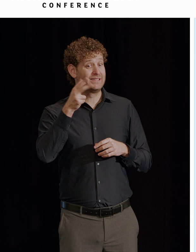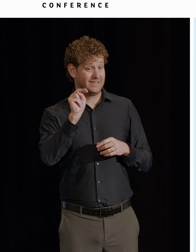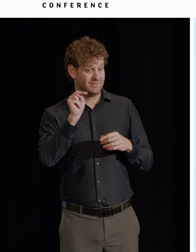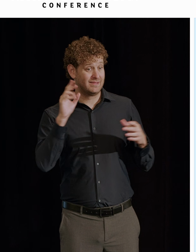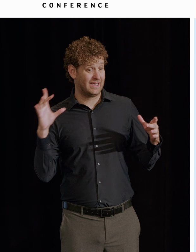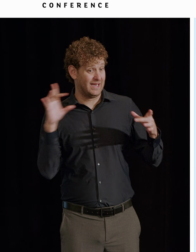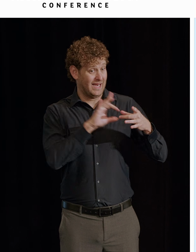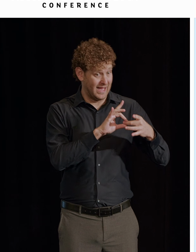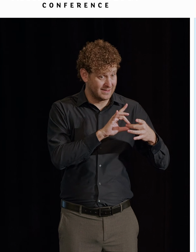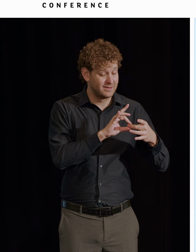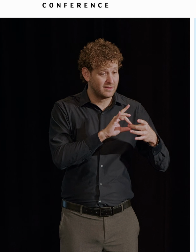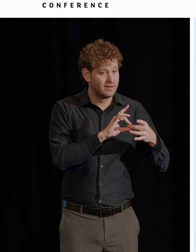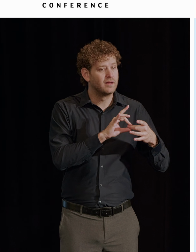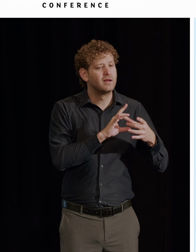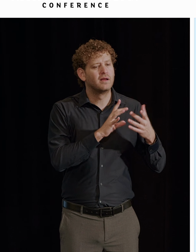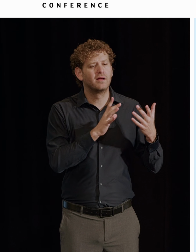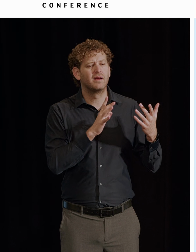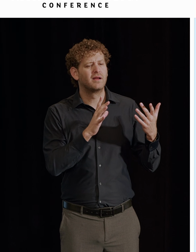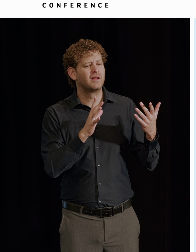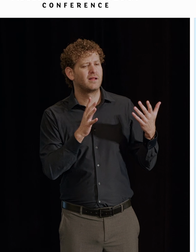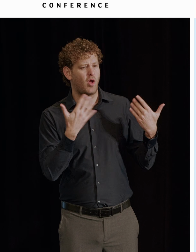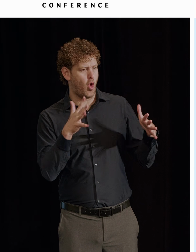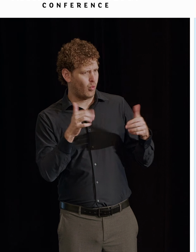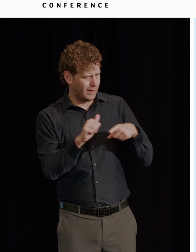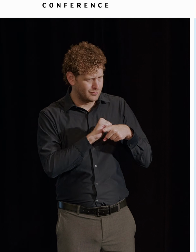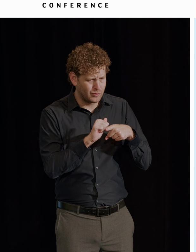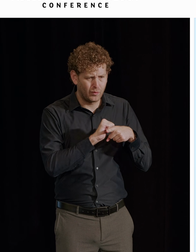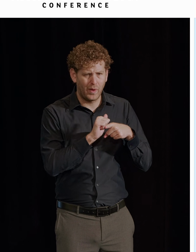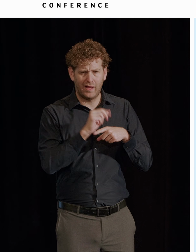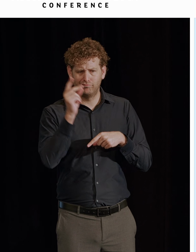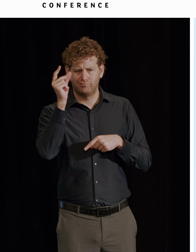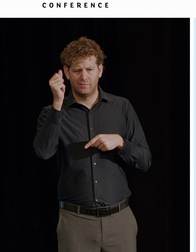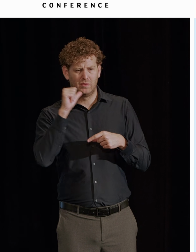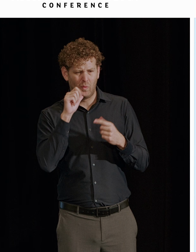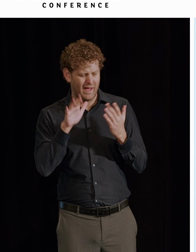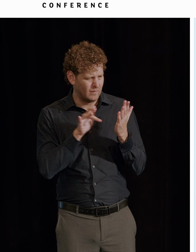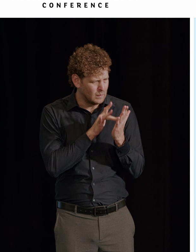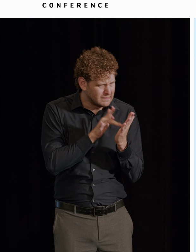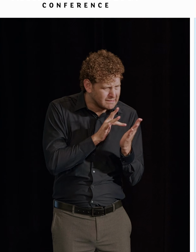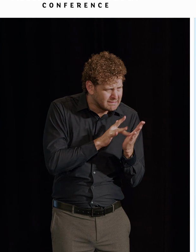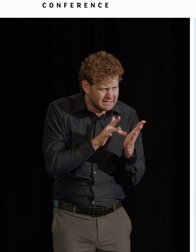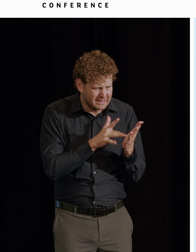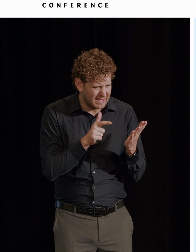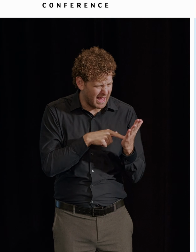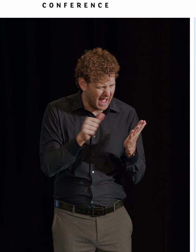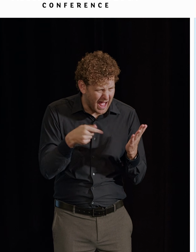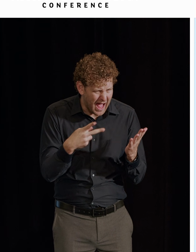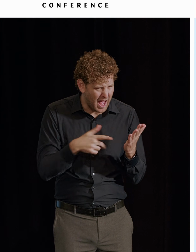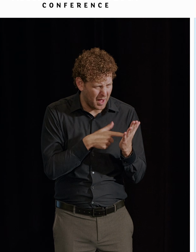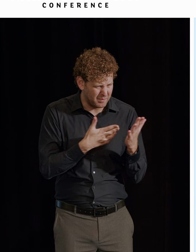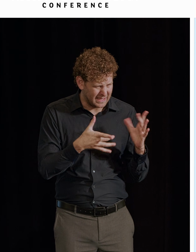No more phone-ling with your phones. No more sorting through which apps are the right ones. That fragmentation is a big problem,